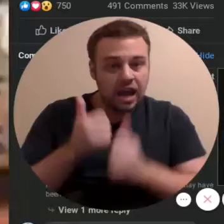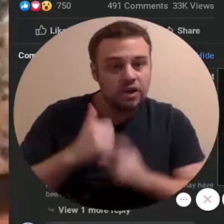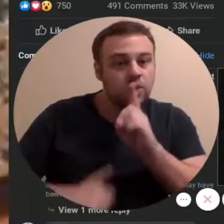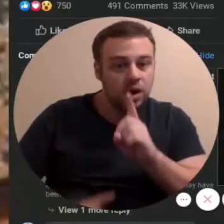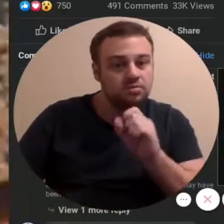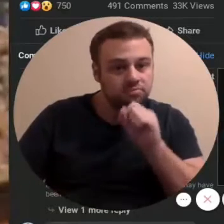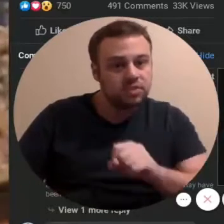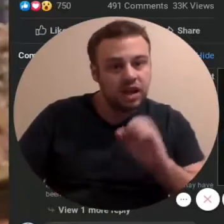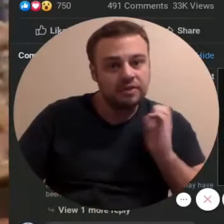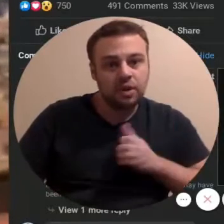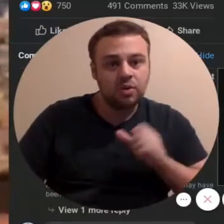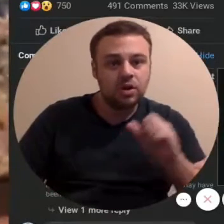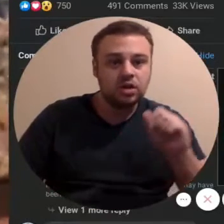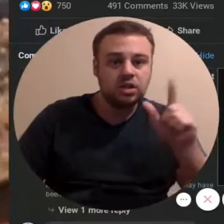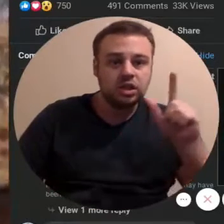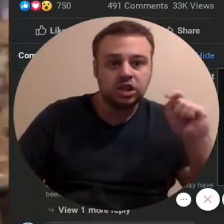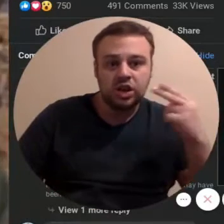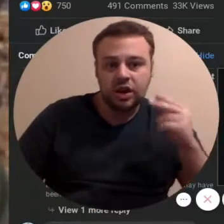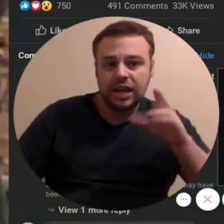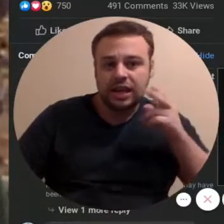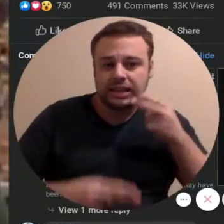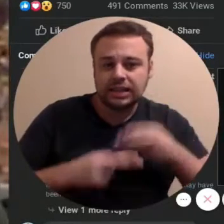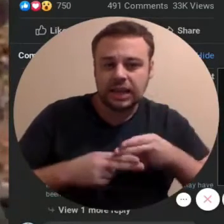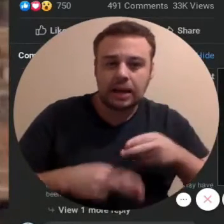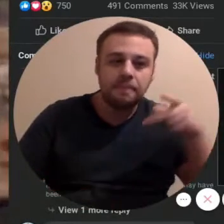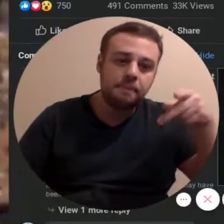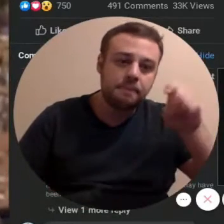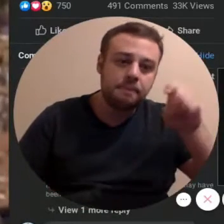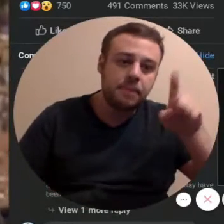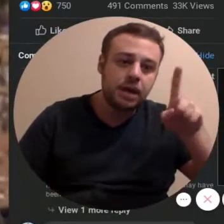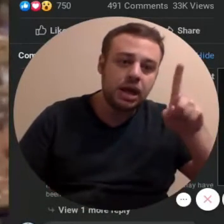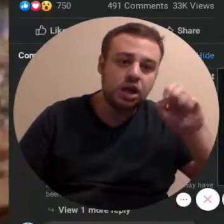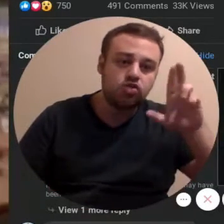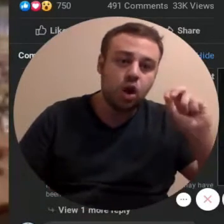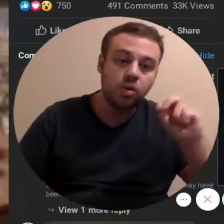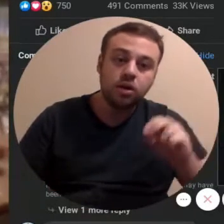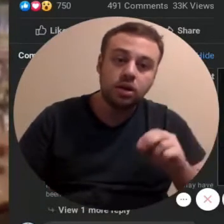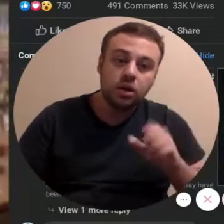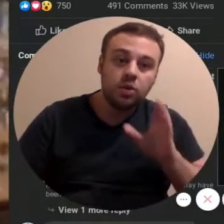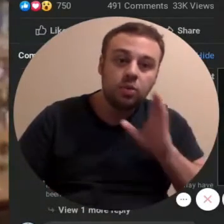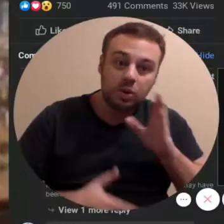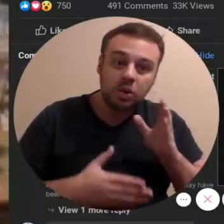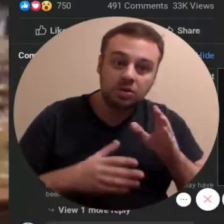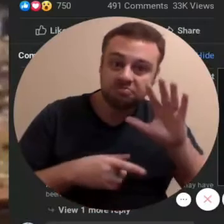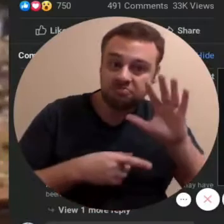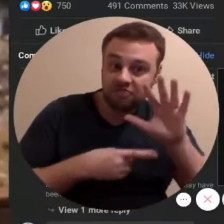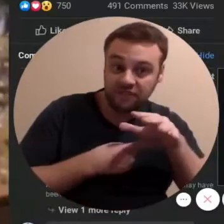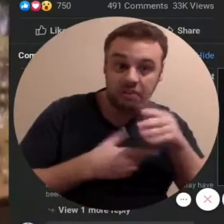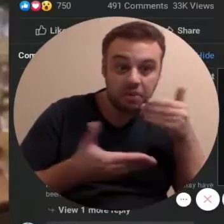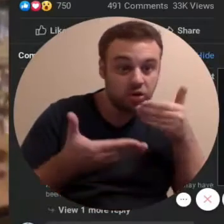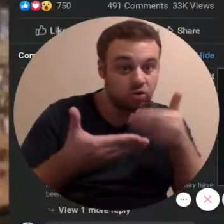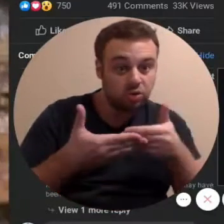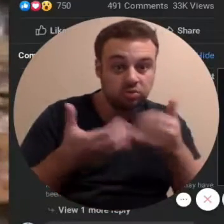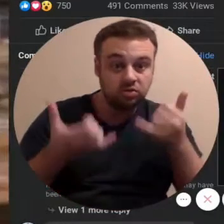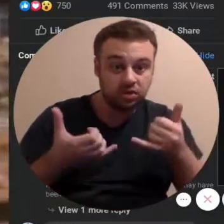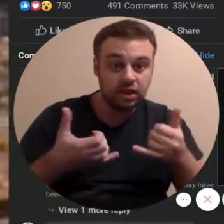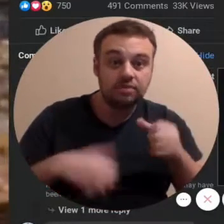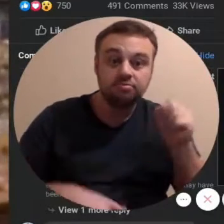for you guys to see them a little close up, but I wanted to add a human favorite.